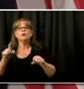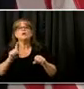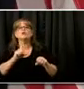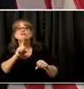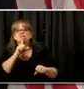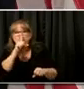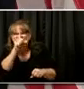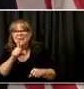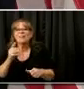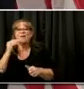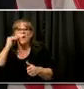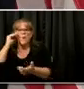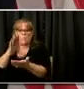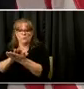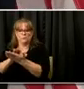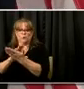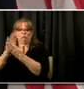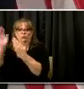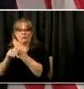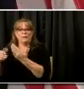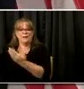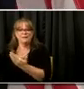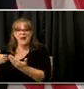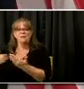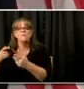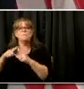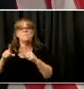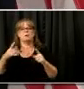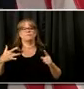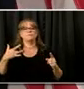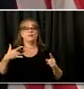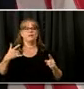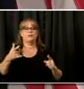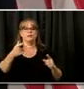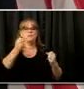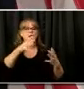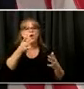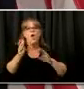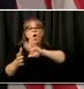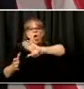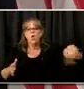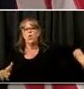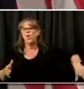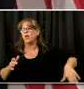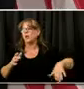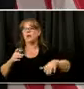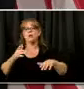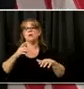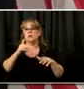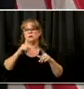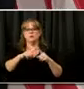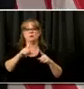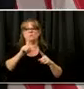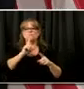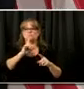and are really hurting their kids’ future by not at least enrolling them in an online program if they’re not ready to return to school. Commissioner Anthes, do you have anything to add